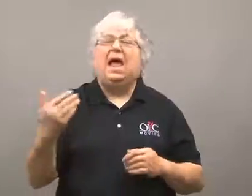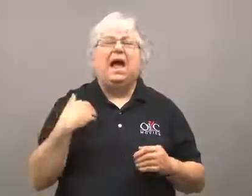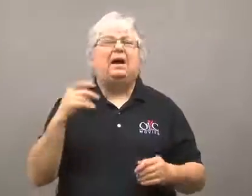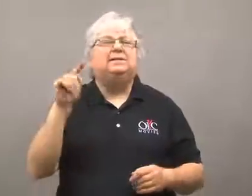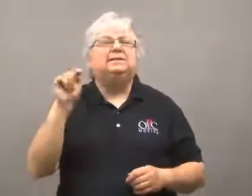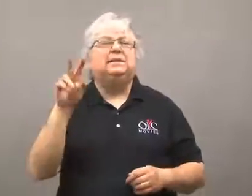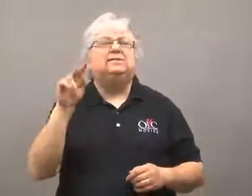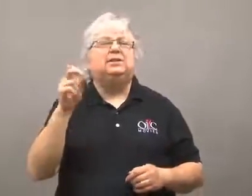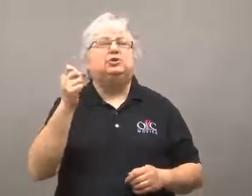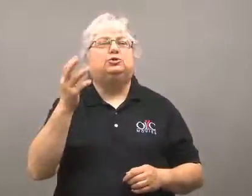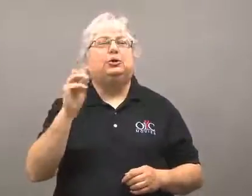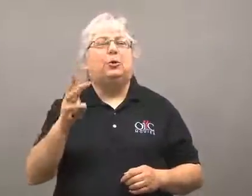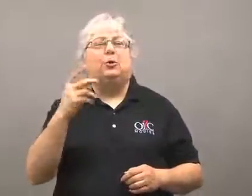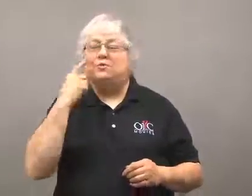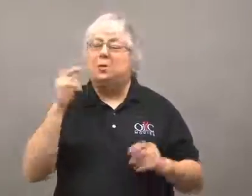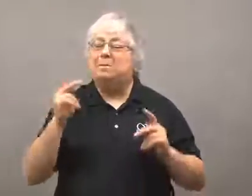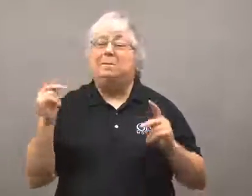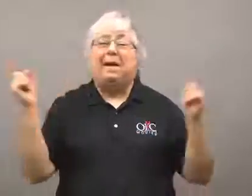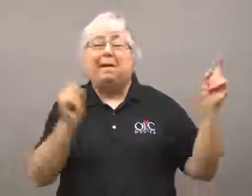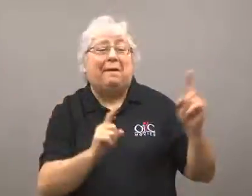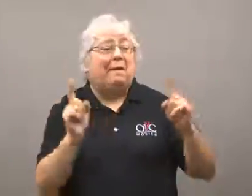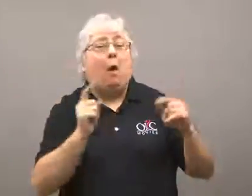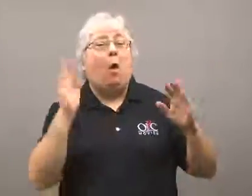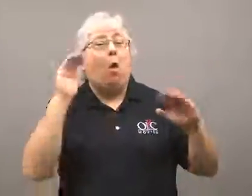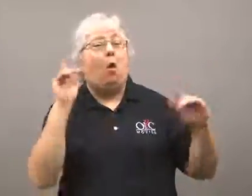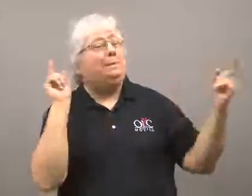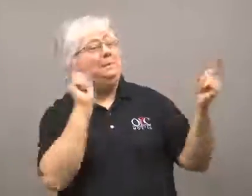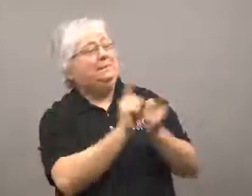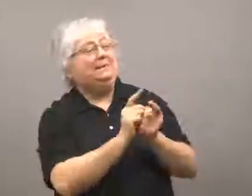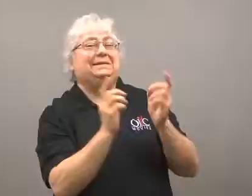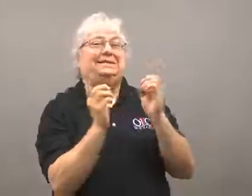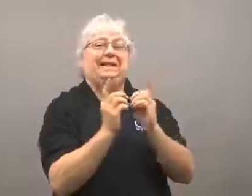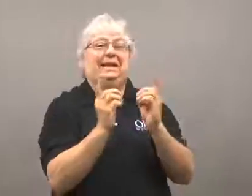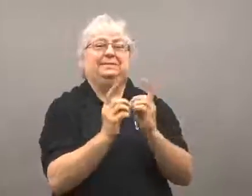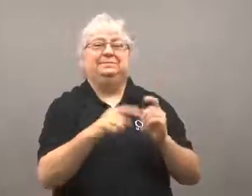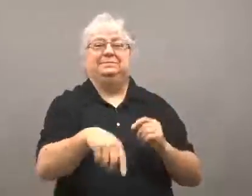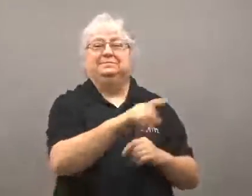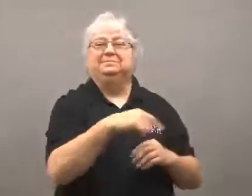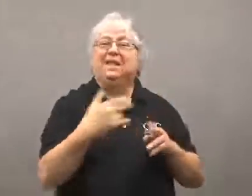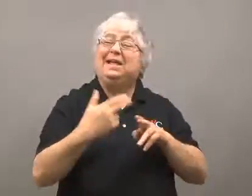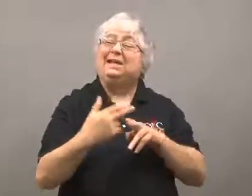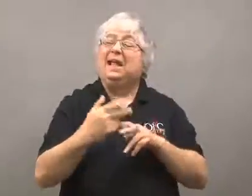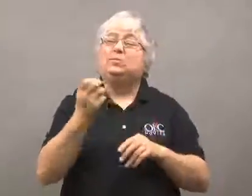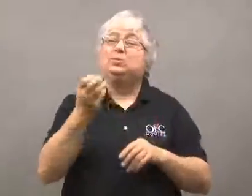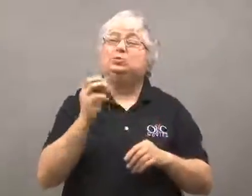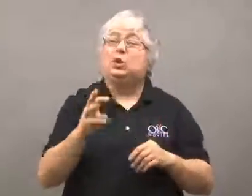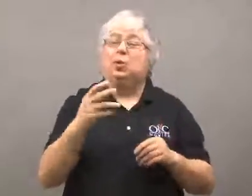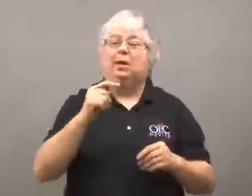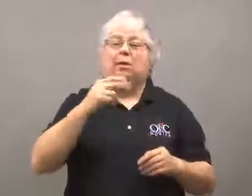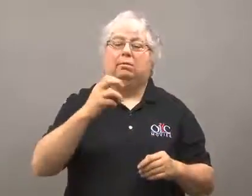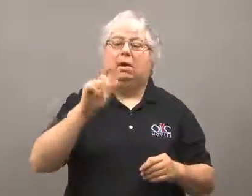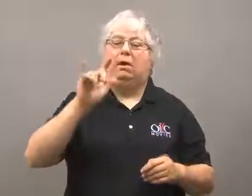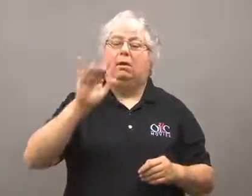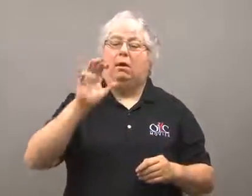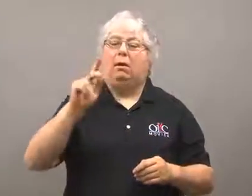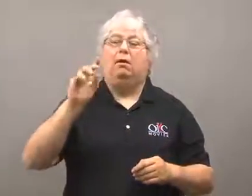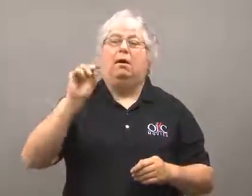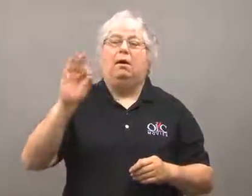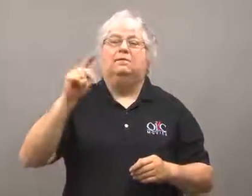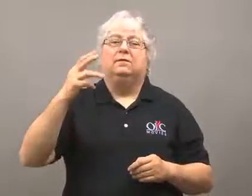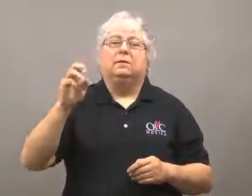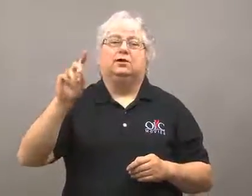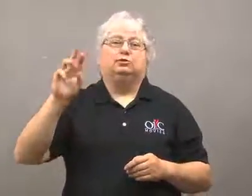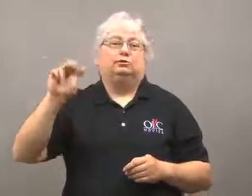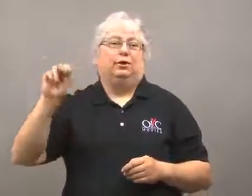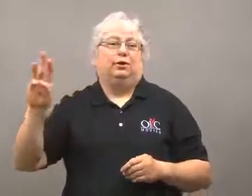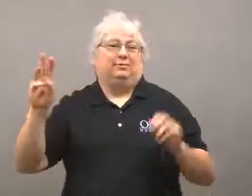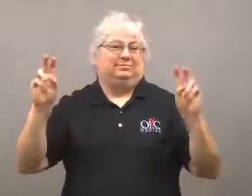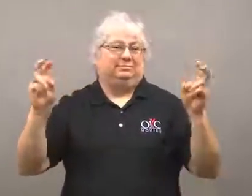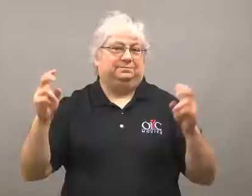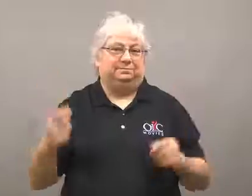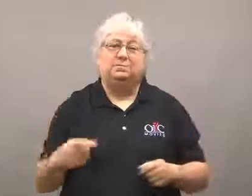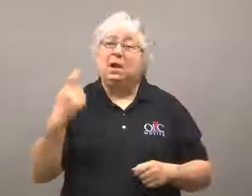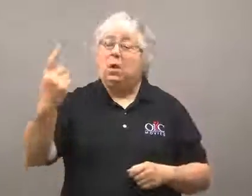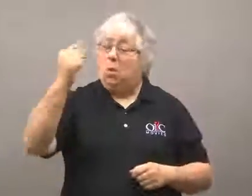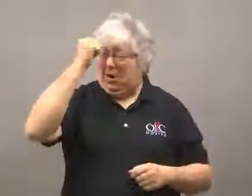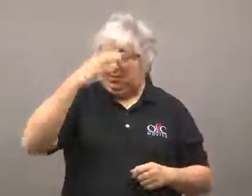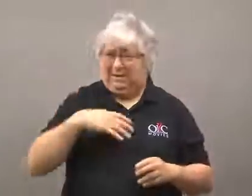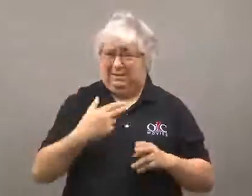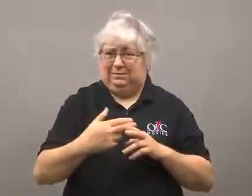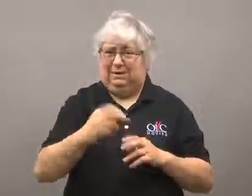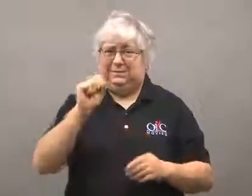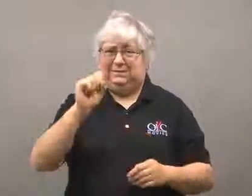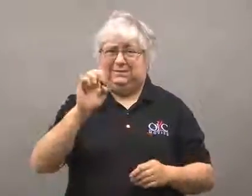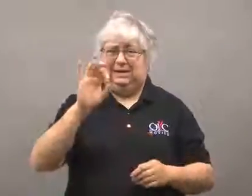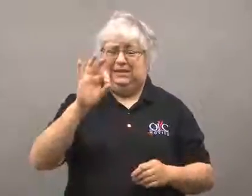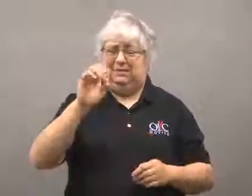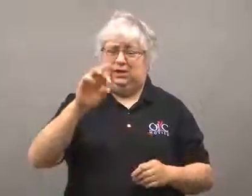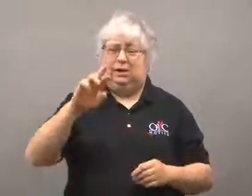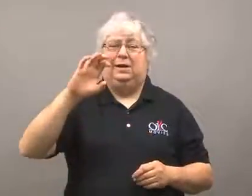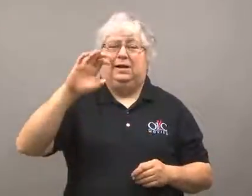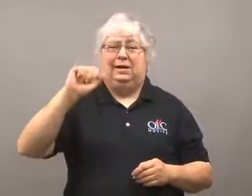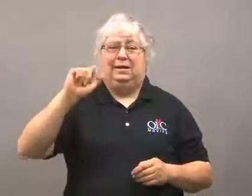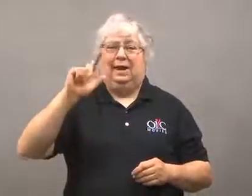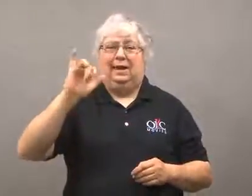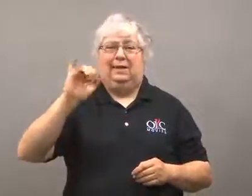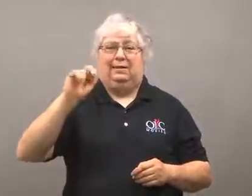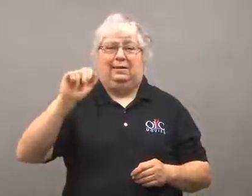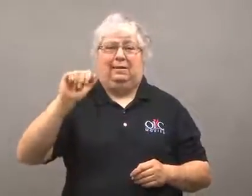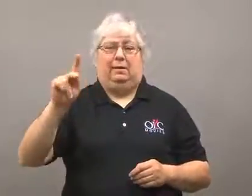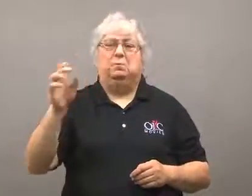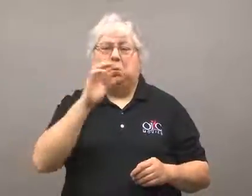There's a TV dating show called "The Luck of the Draw."